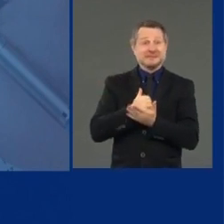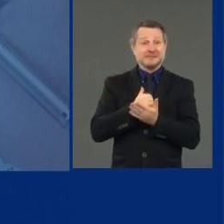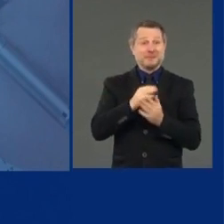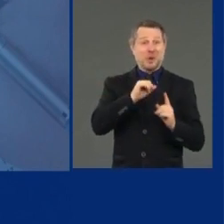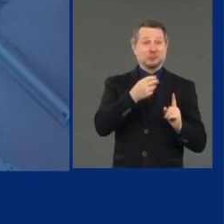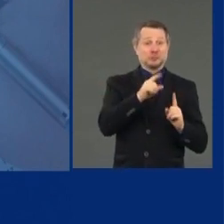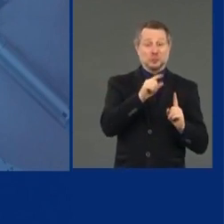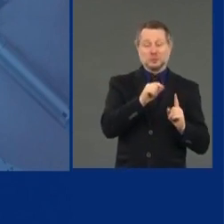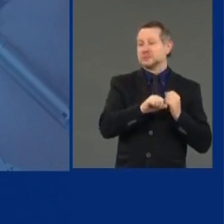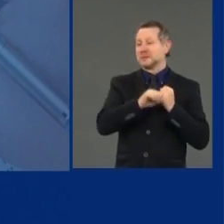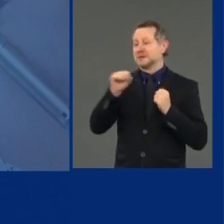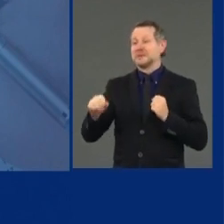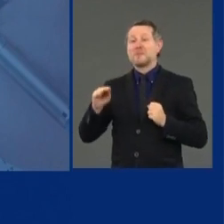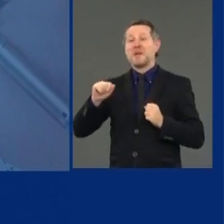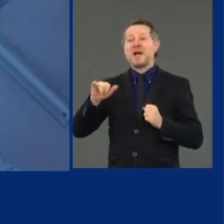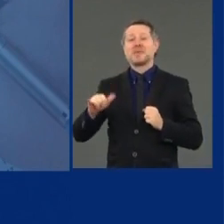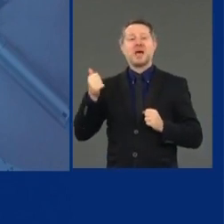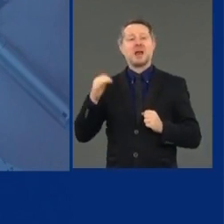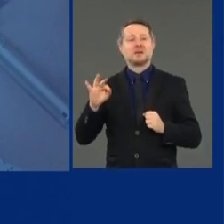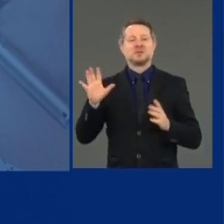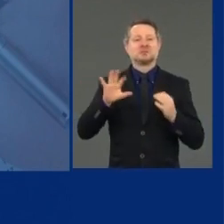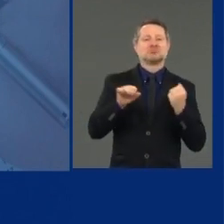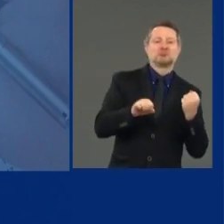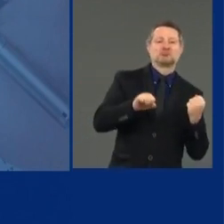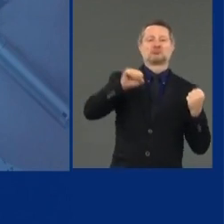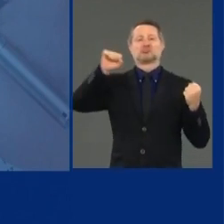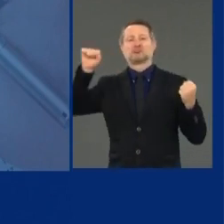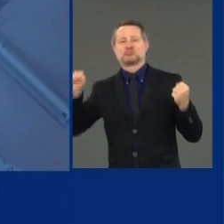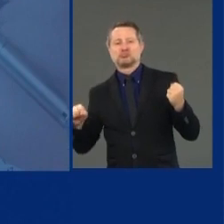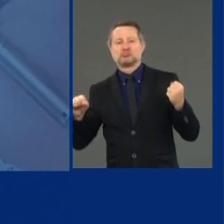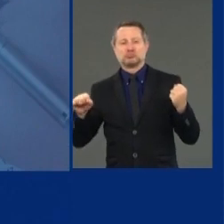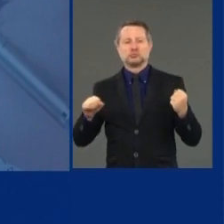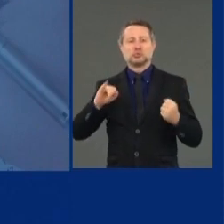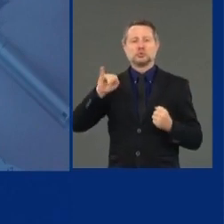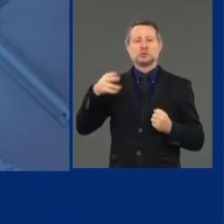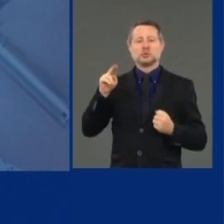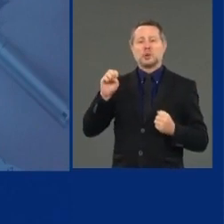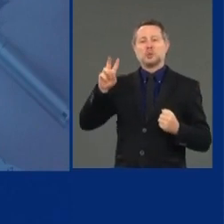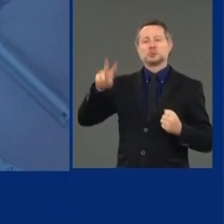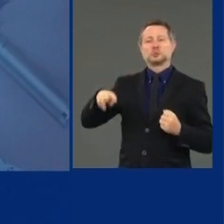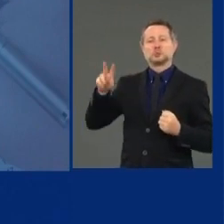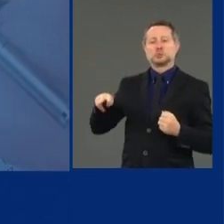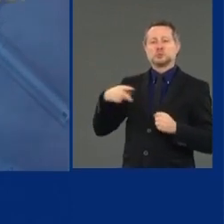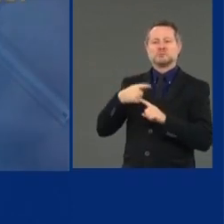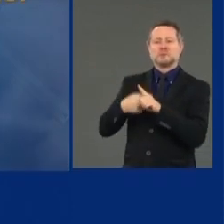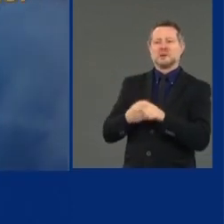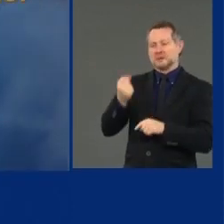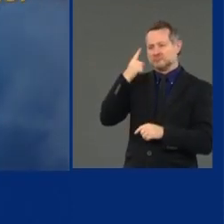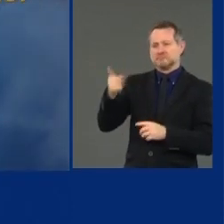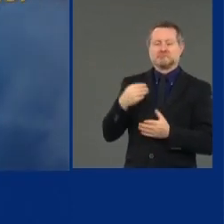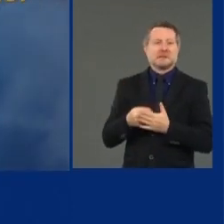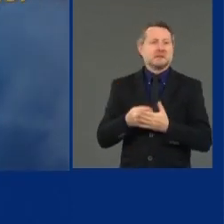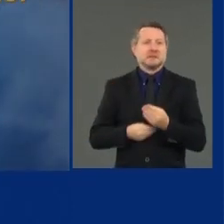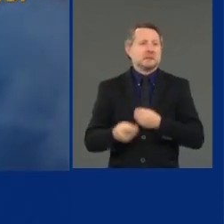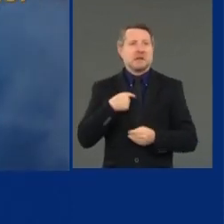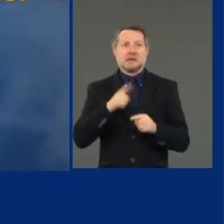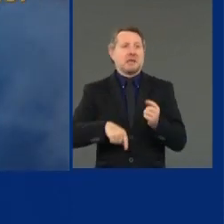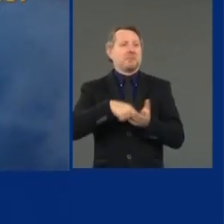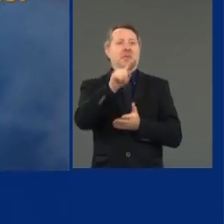TAX FILING, WE'VE EXTENDED IT FROM MARCH 20th TO MAY 19th. WE'RE NOW GOING TO EXTEND IT TO